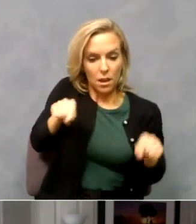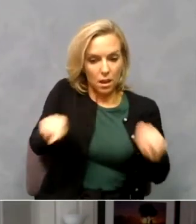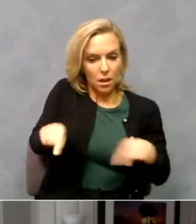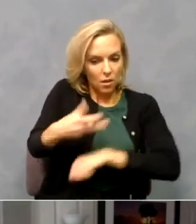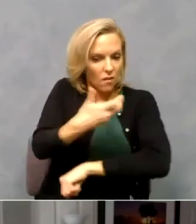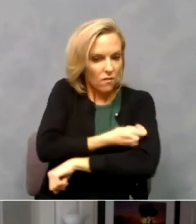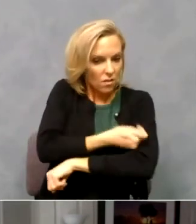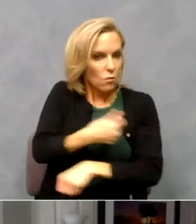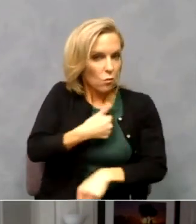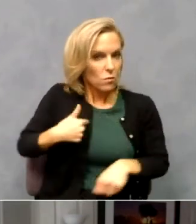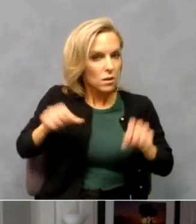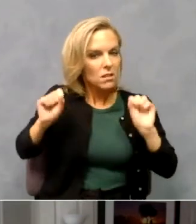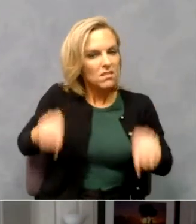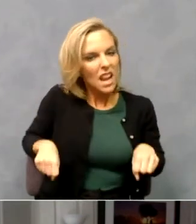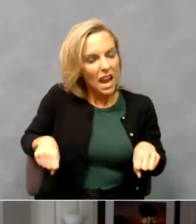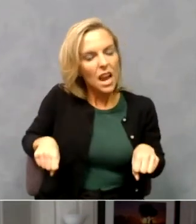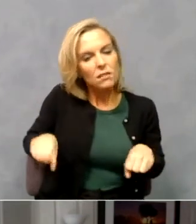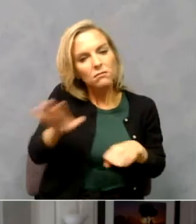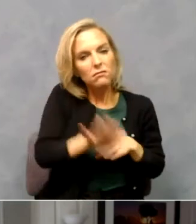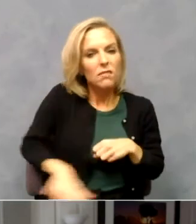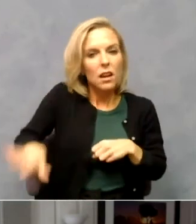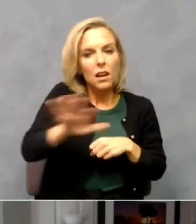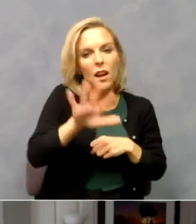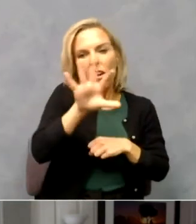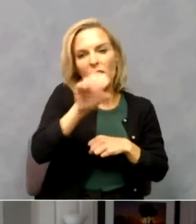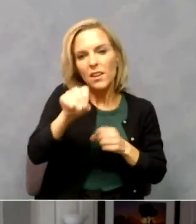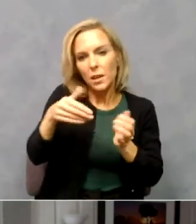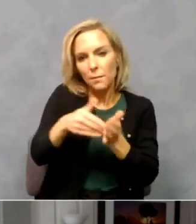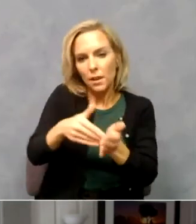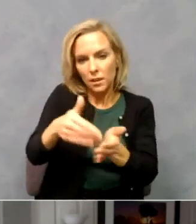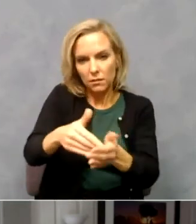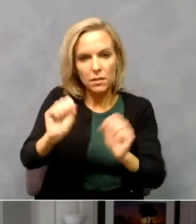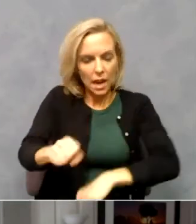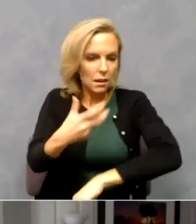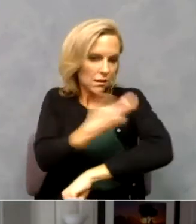roughly 50 million people by about March 1, so you can do the math. That